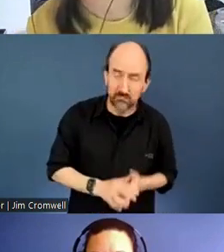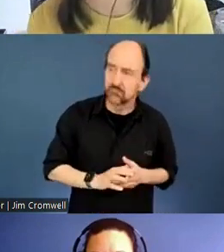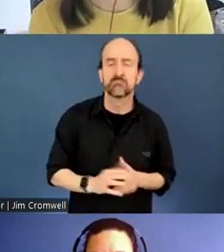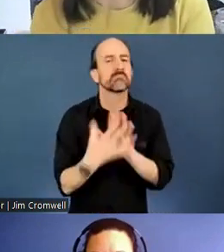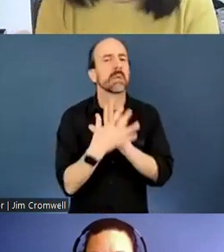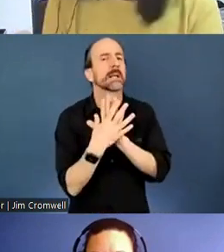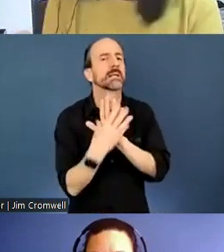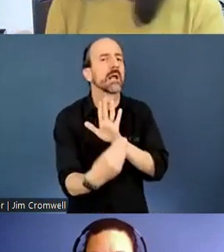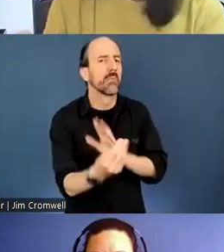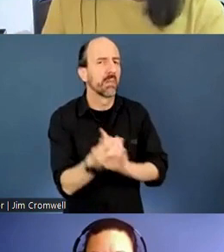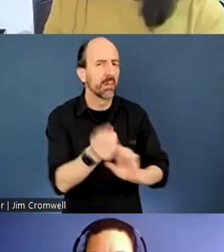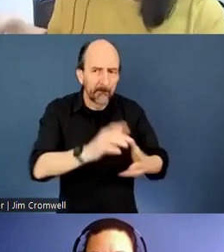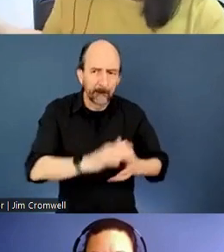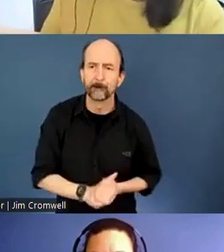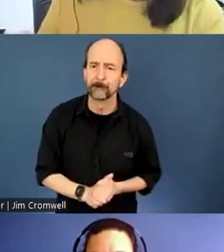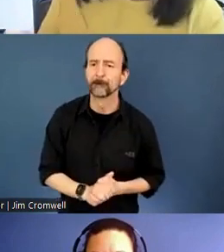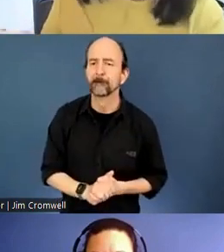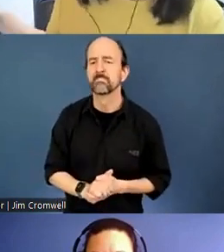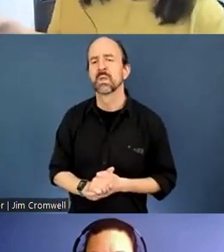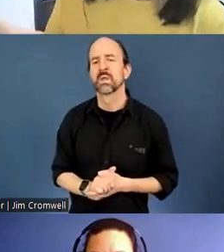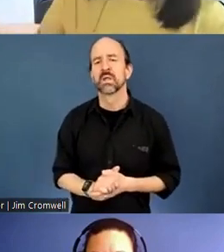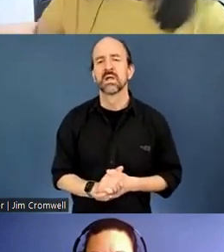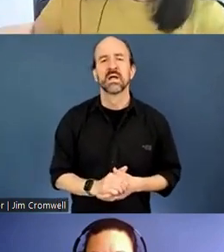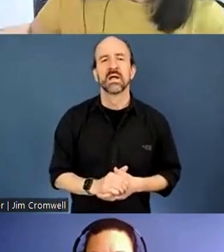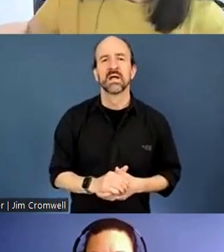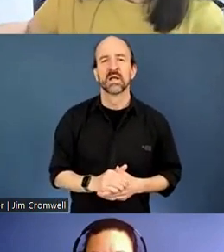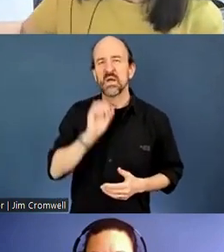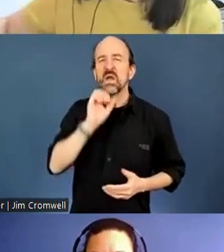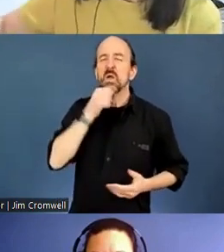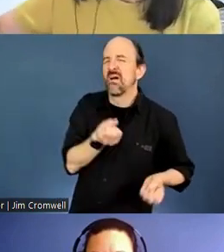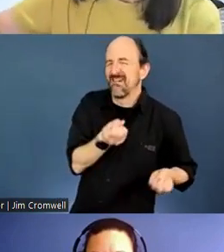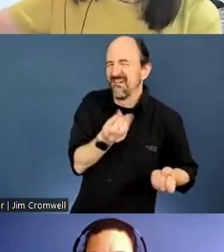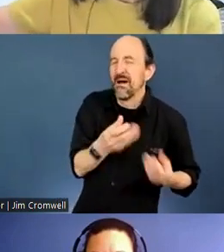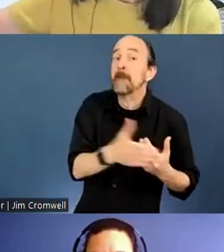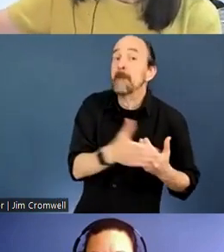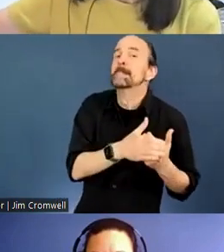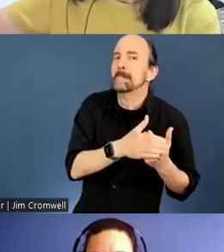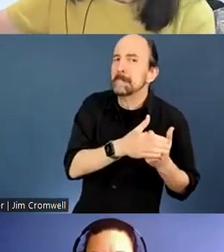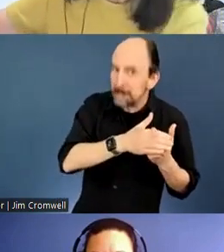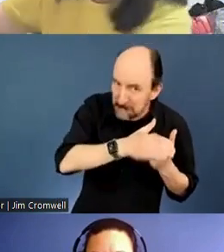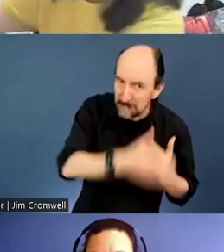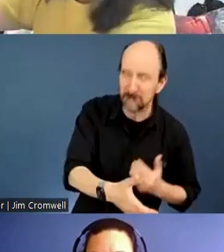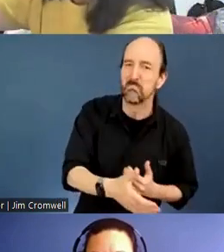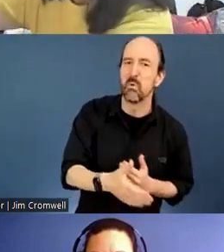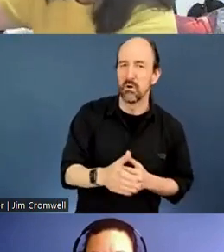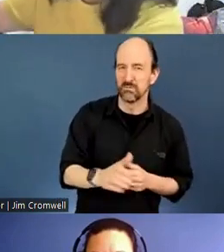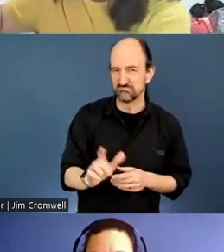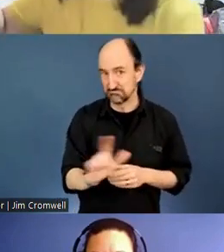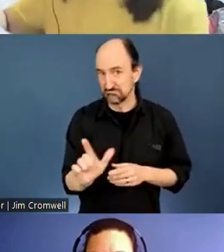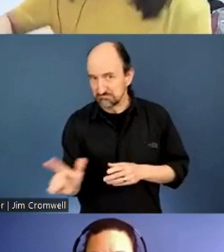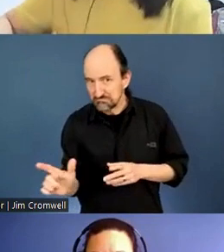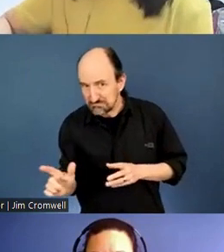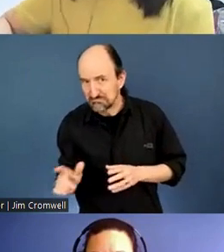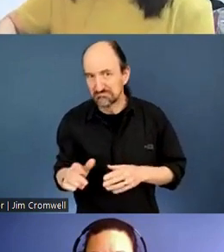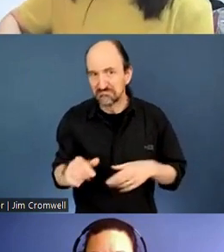with you and we will tell you more and we will go into more deeper detail with this community group but it is a